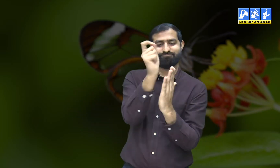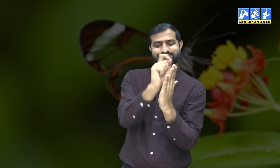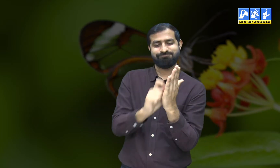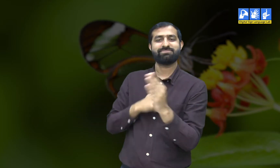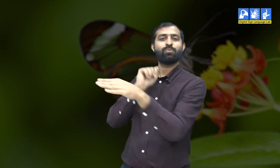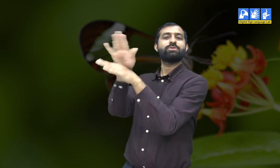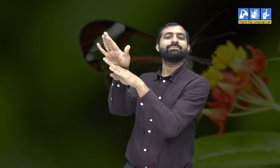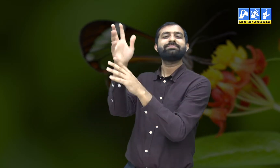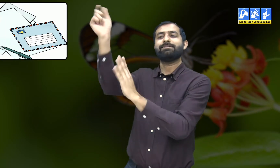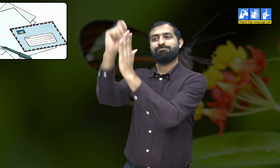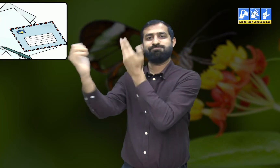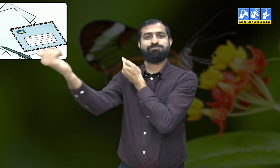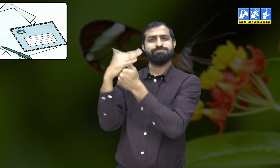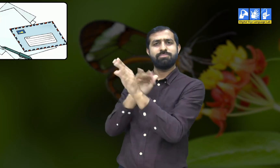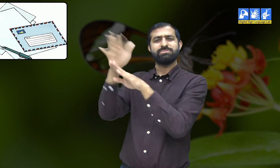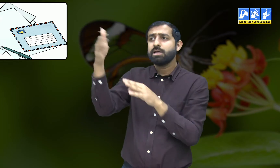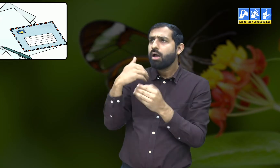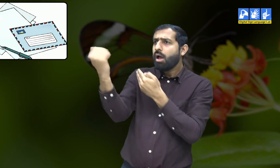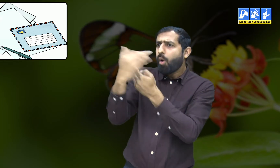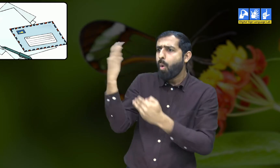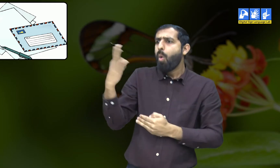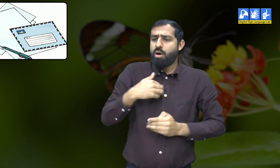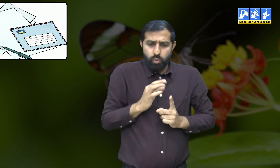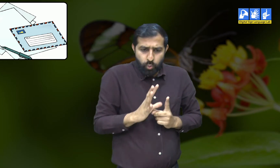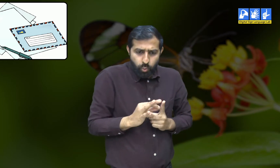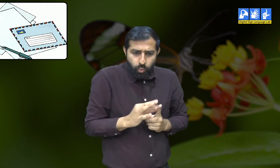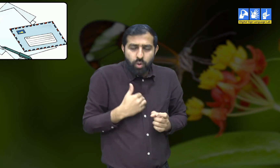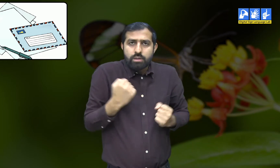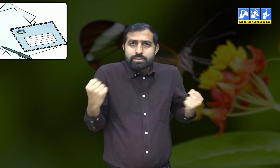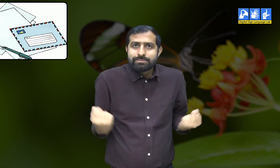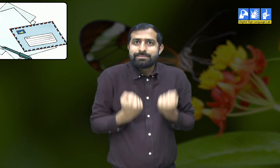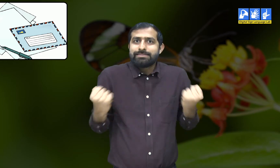And he would receive a lot of suggestions for his experiments from that doctor.